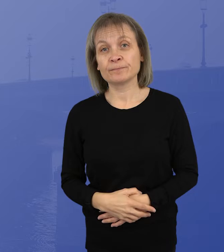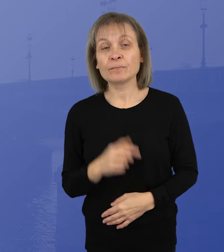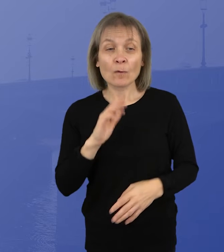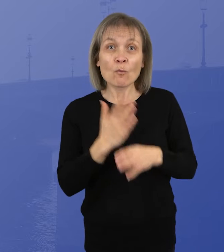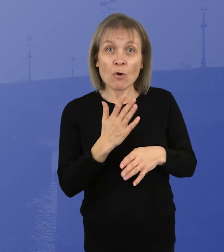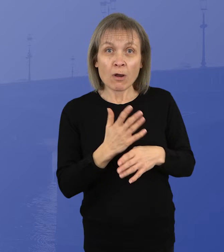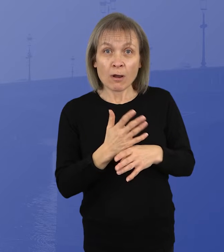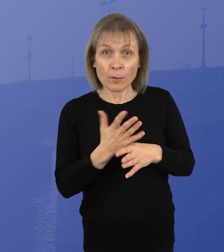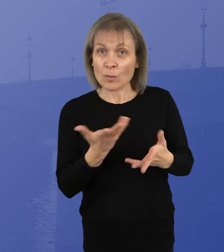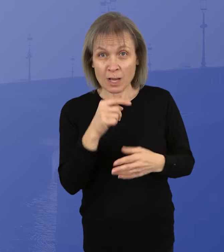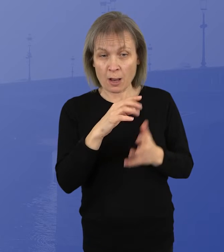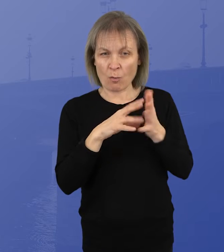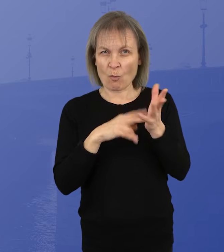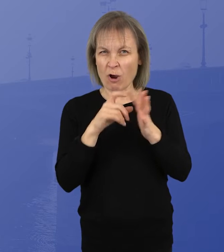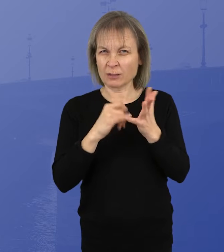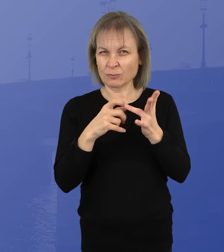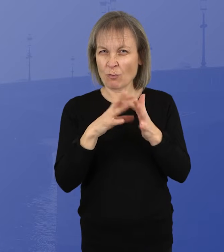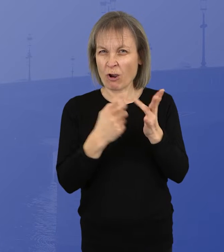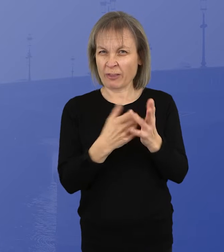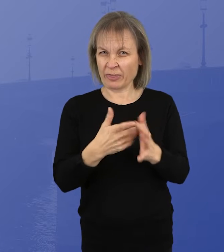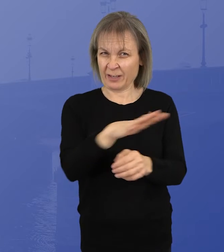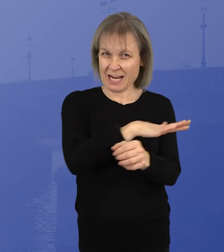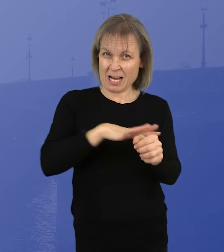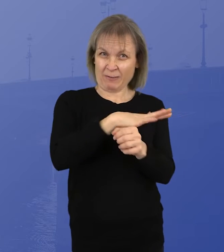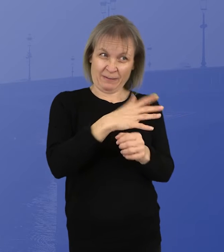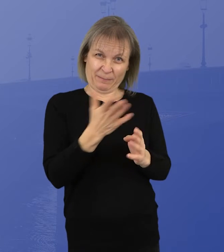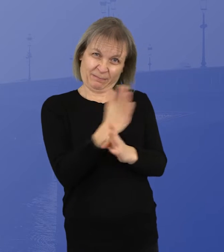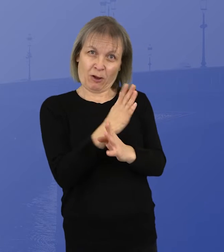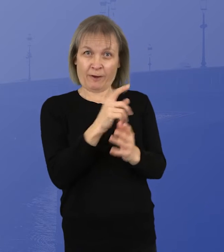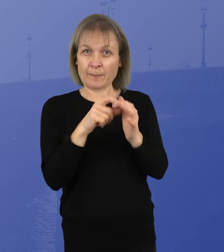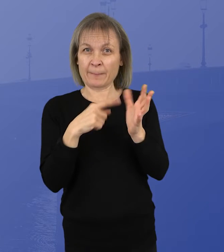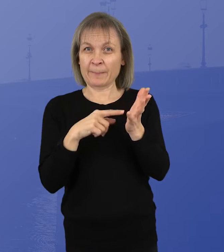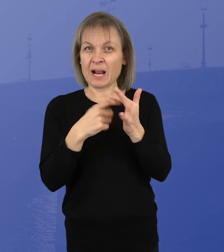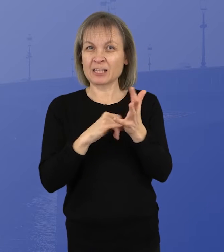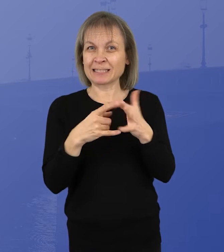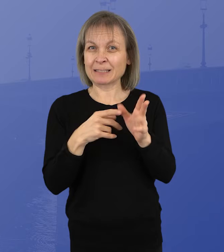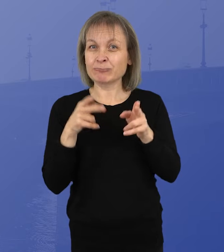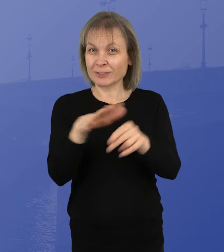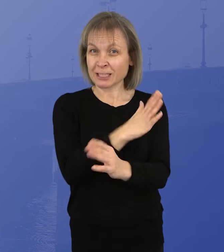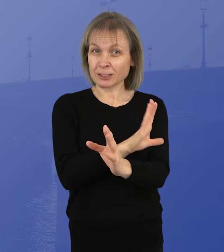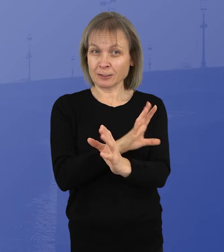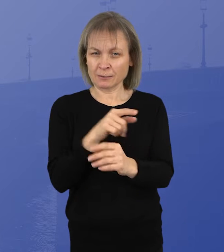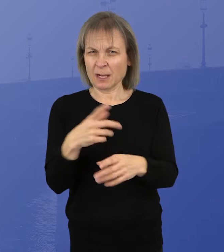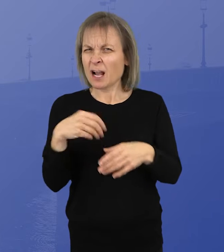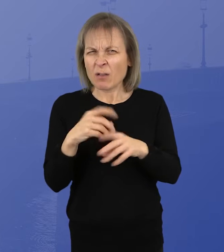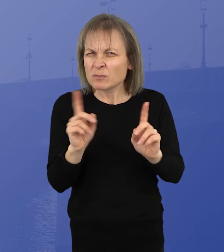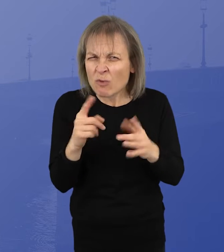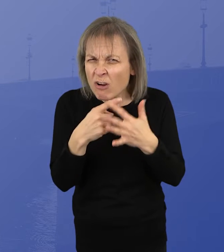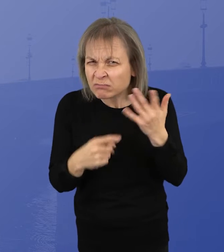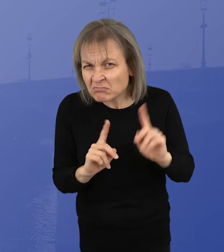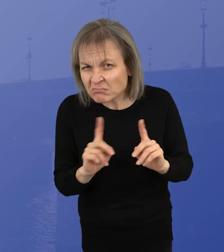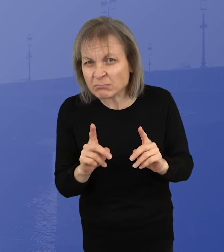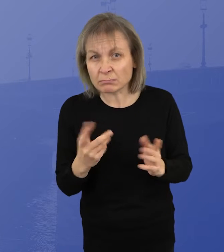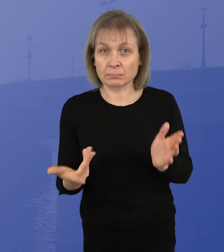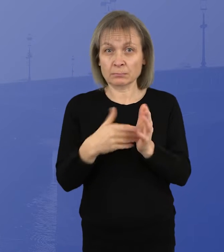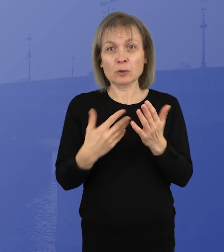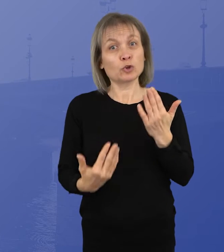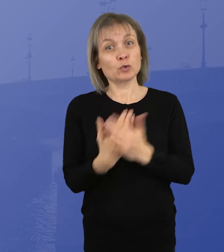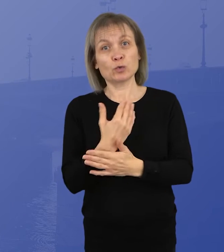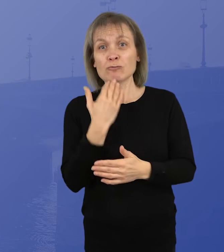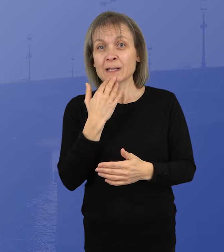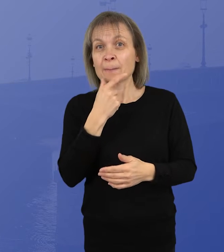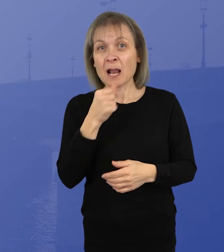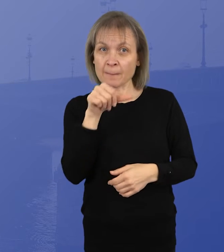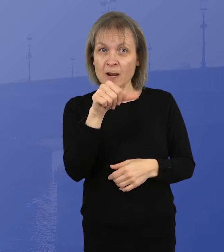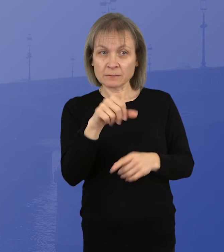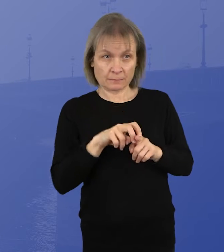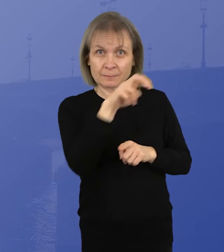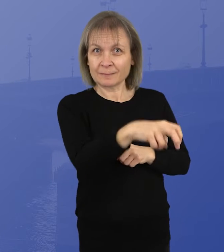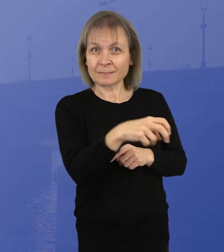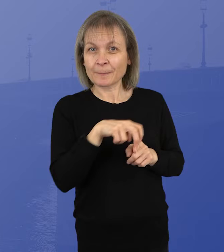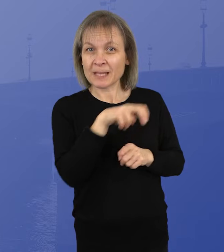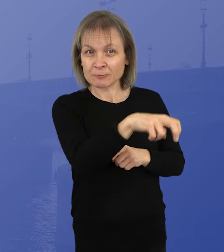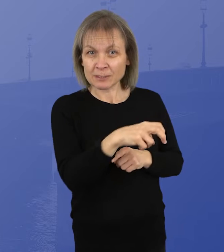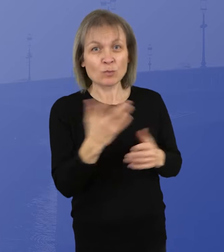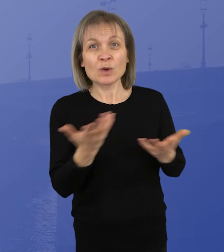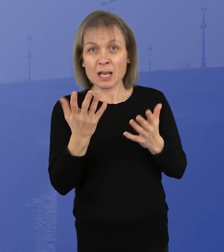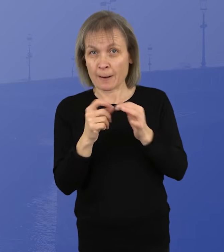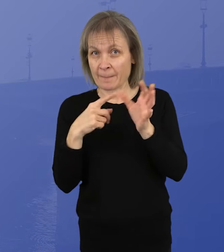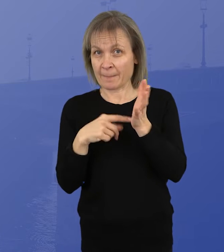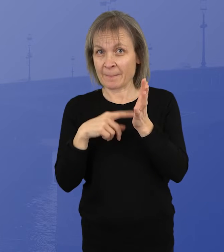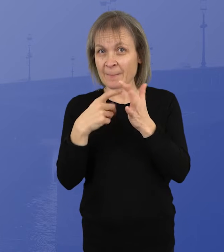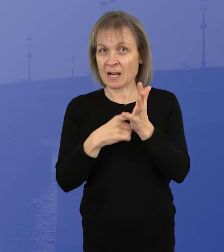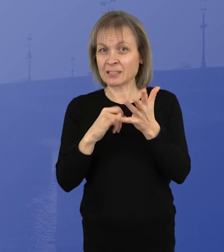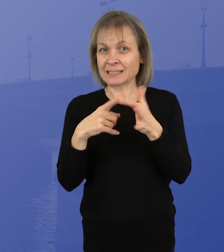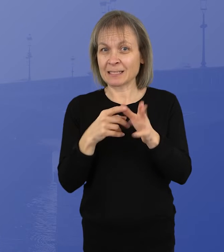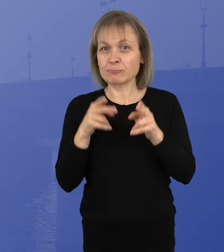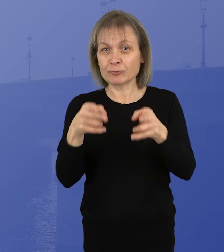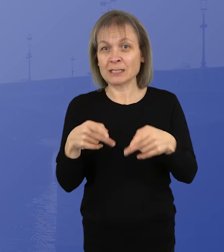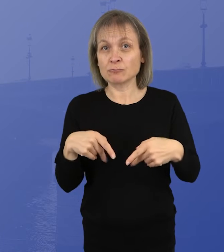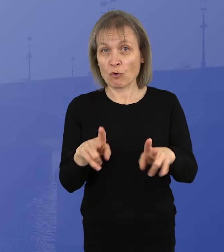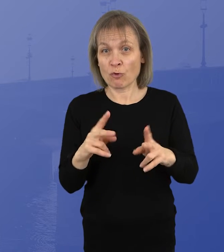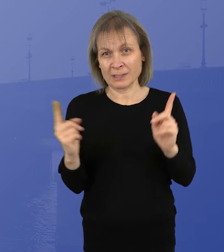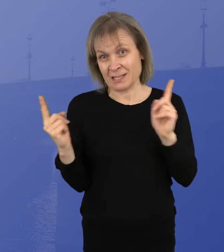Work on the Wandsworth end of Battersea Bridge includes fitting a new green man button pedestrian crossing on Battersea Bridge Road,